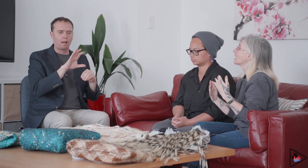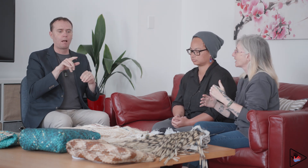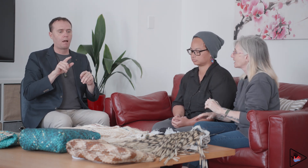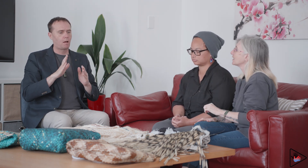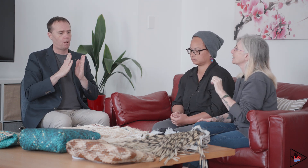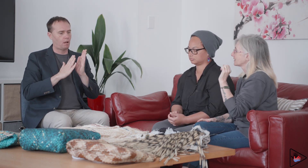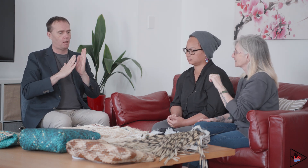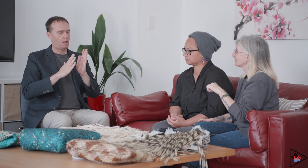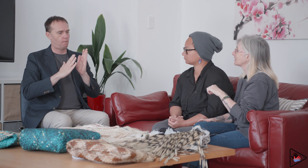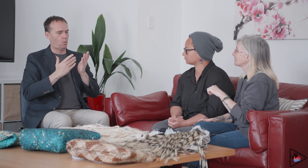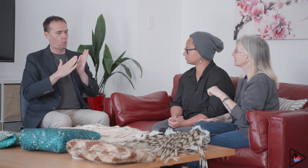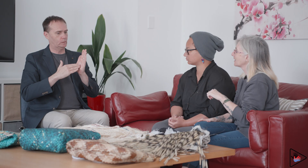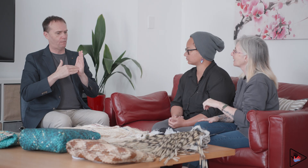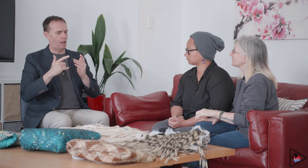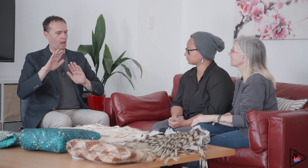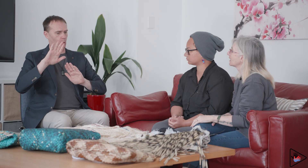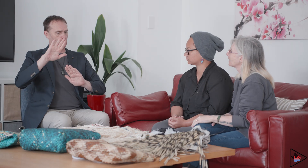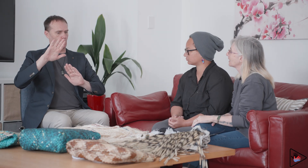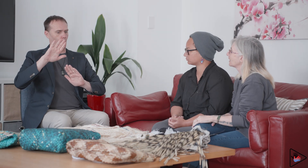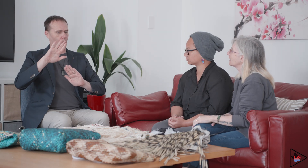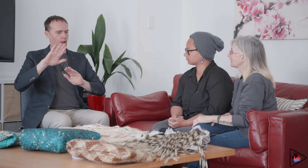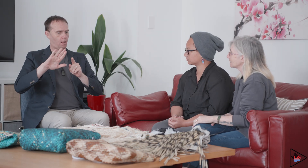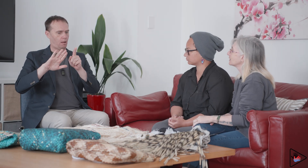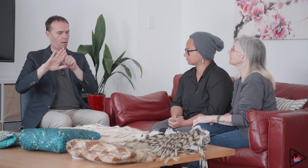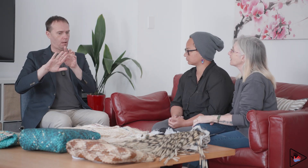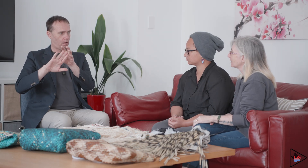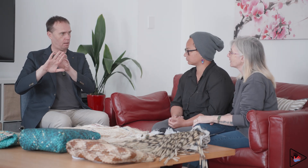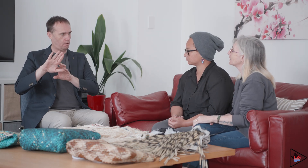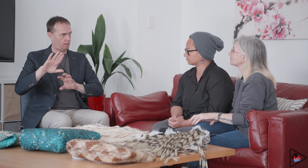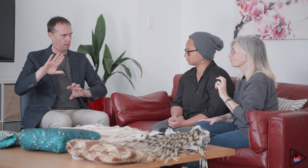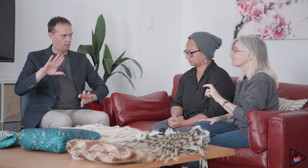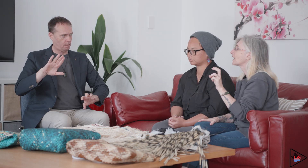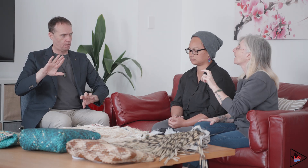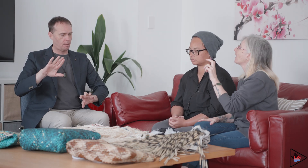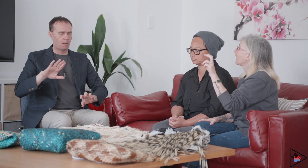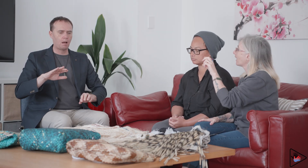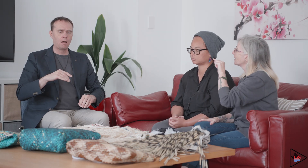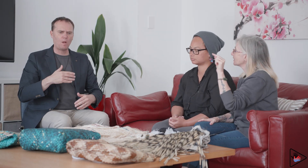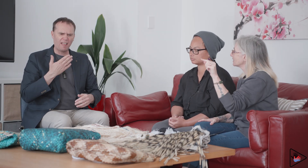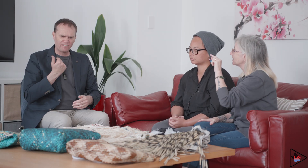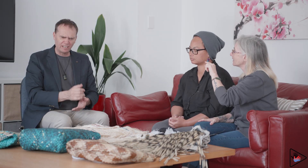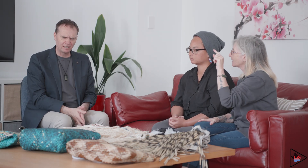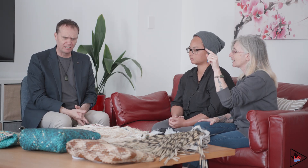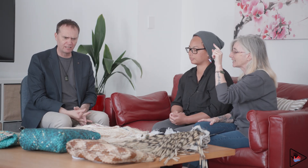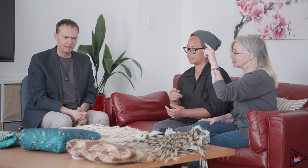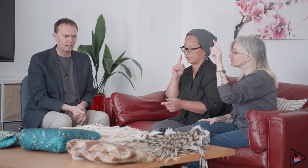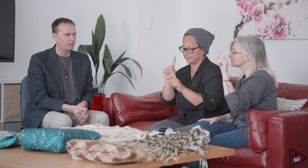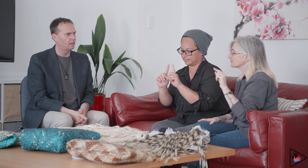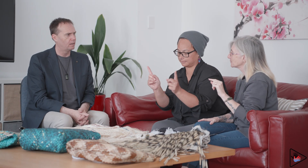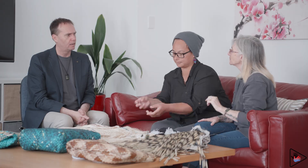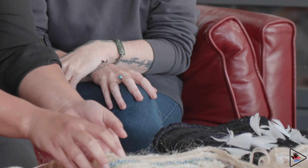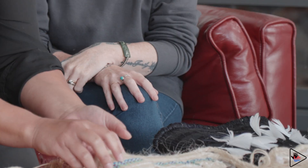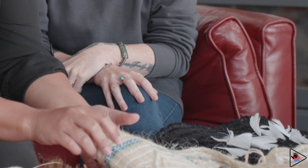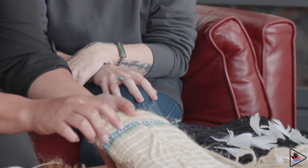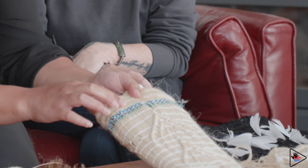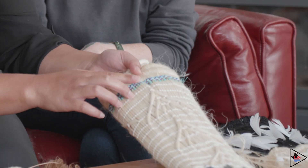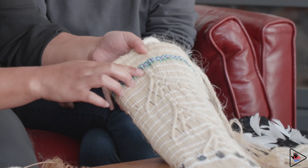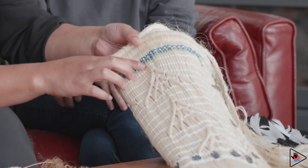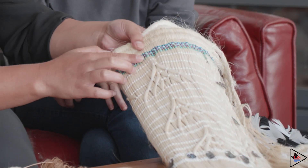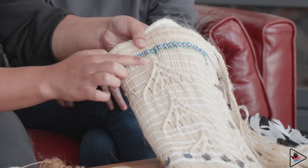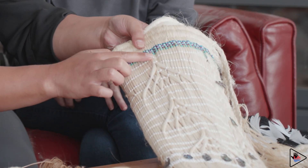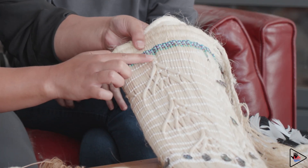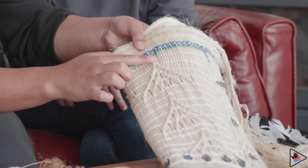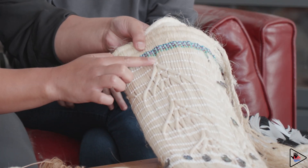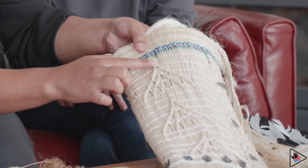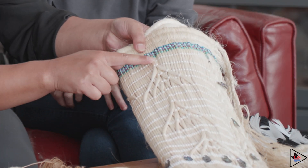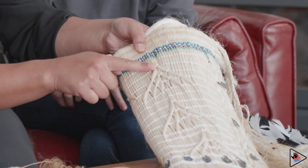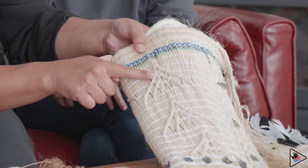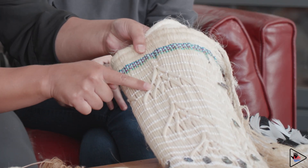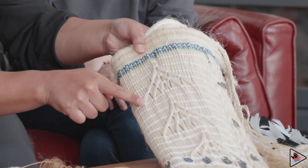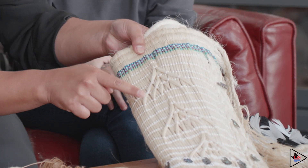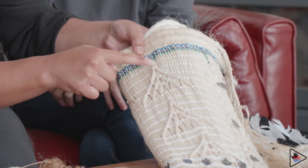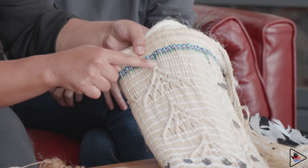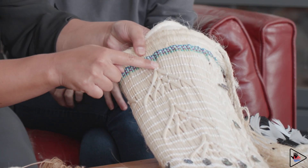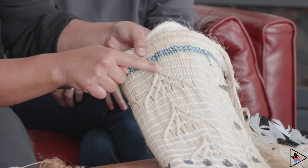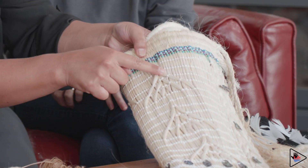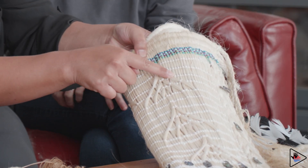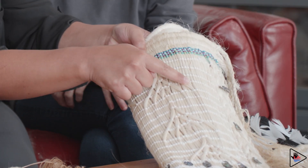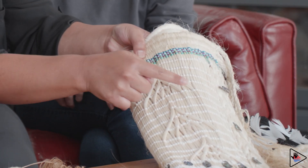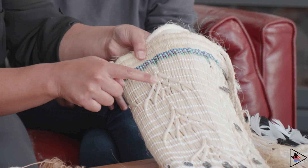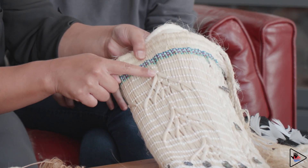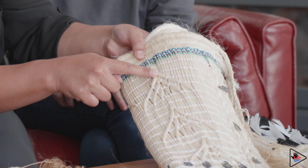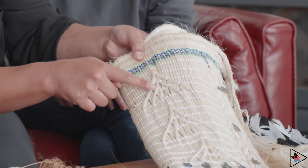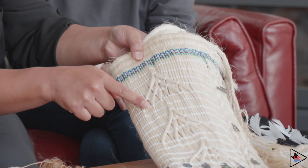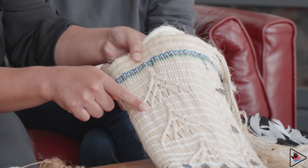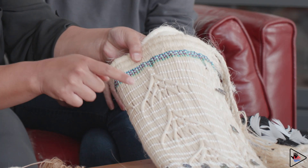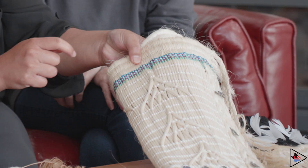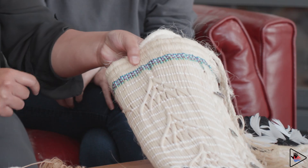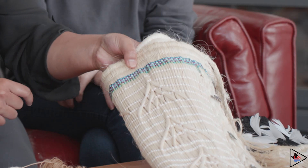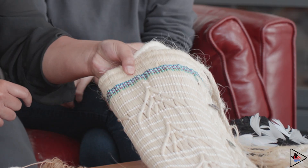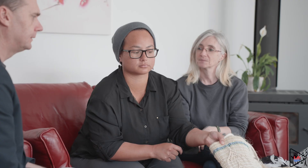different marae that you have visited around Aotearoa. How lovely is that? My goodness.